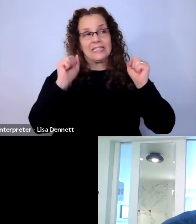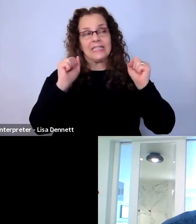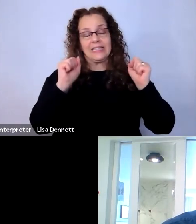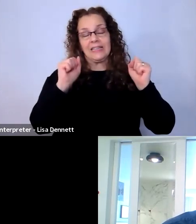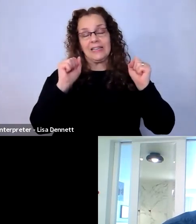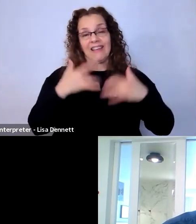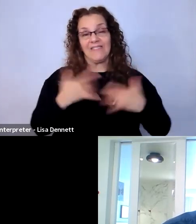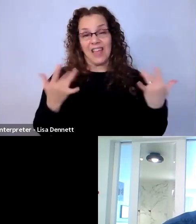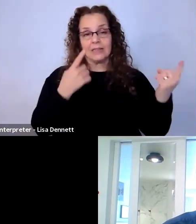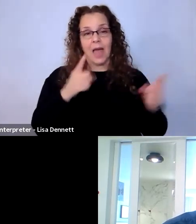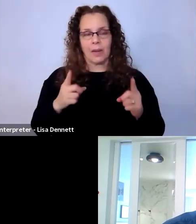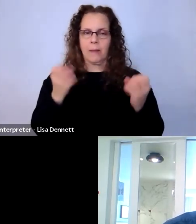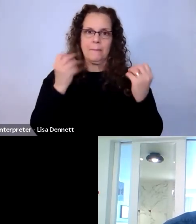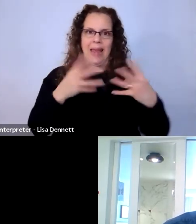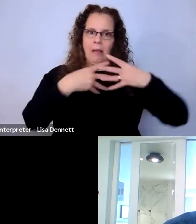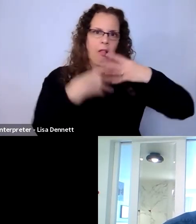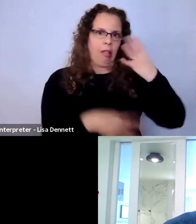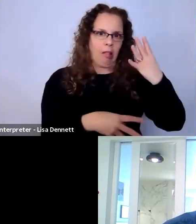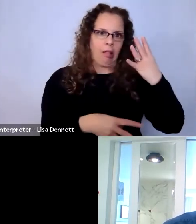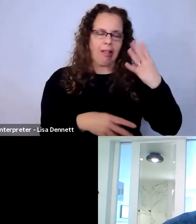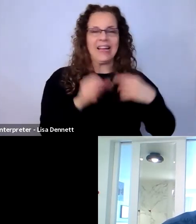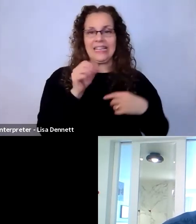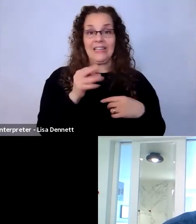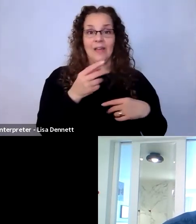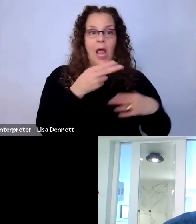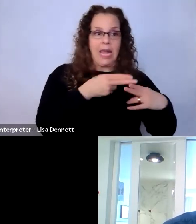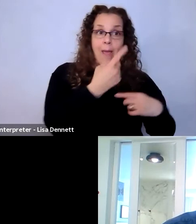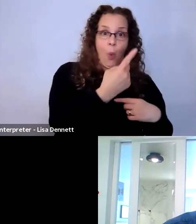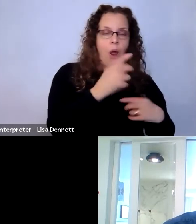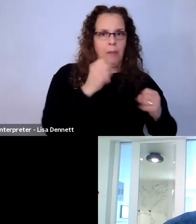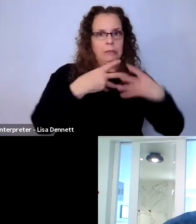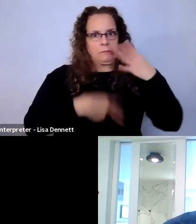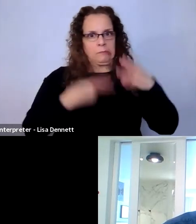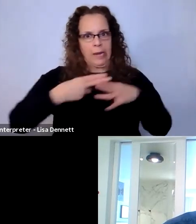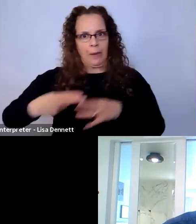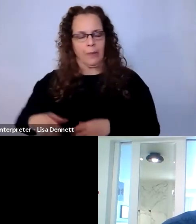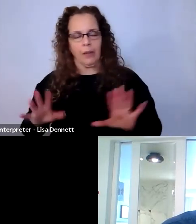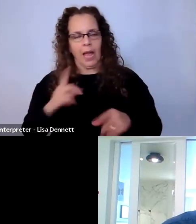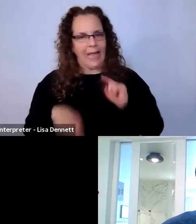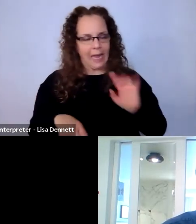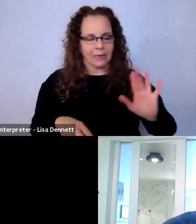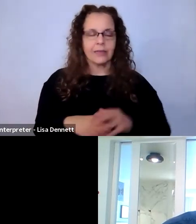Too many to name here because of your name, when you got a name them all, but there's just been the usual joy yeah I think you'll agree with